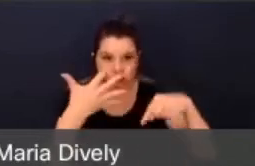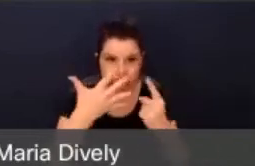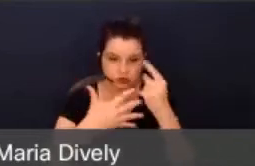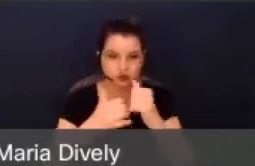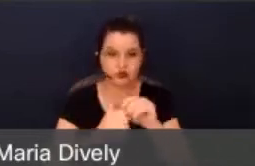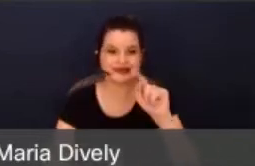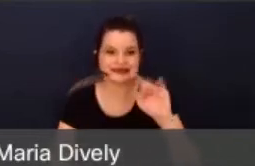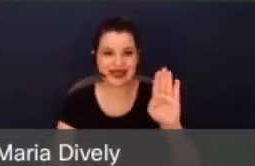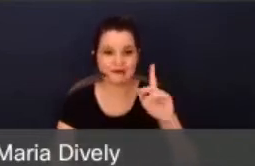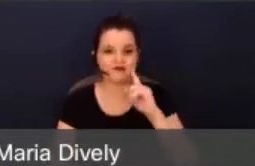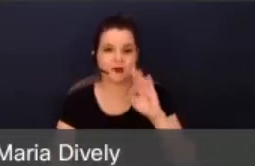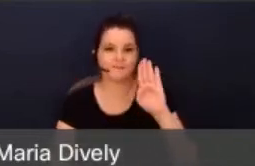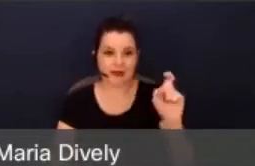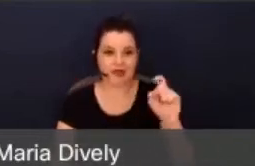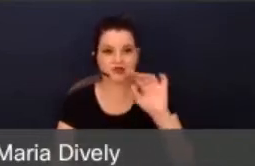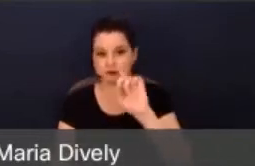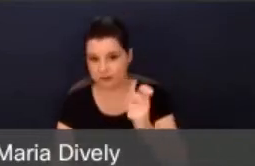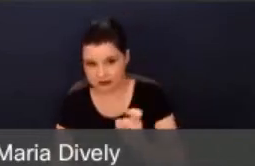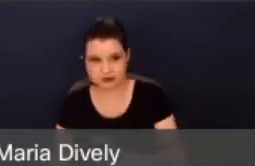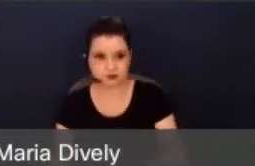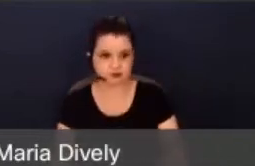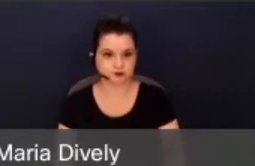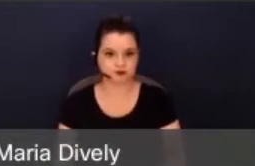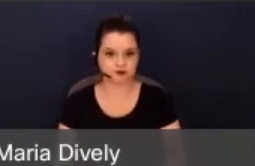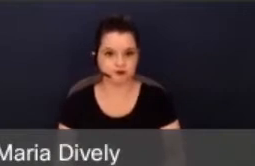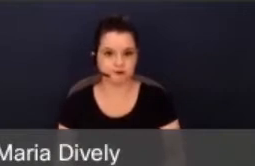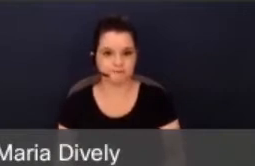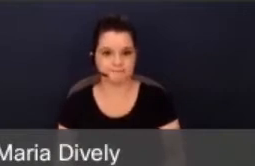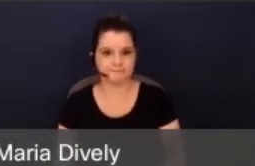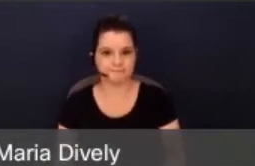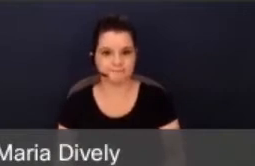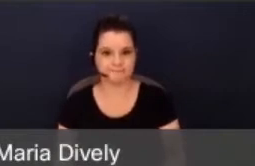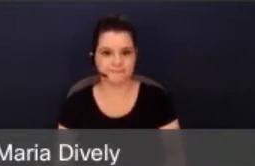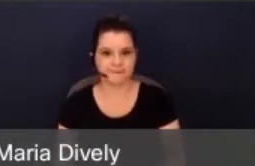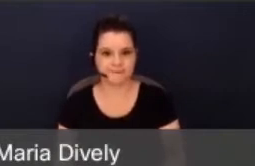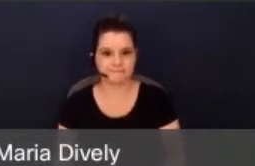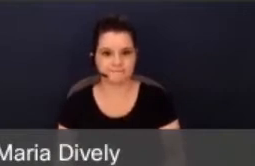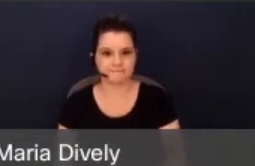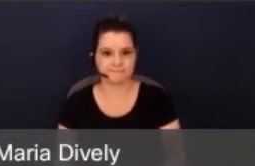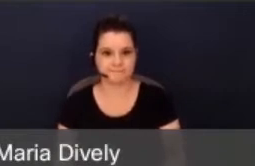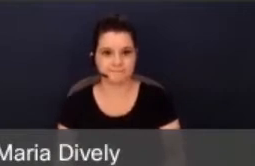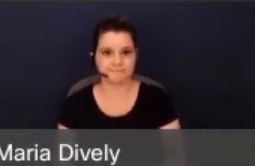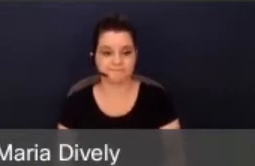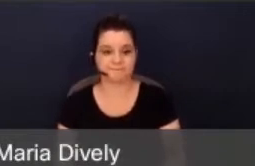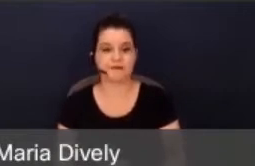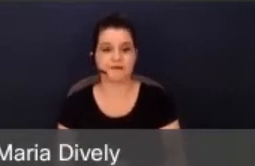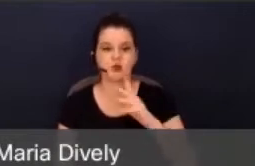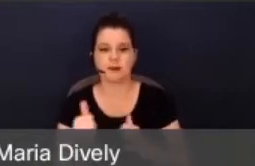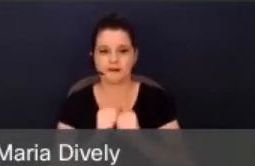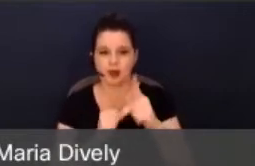the tab to go from box to box. Um, there was a follow up question.